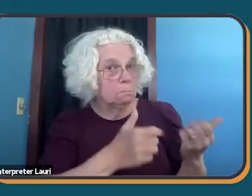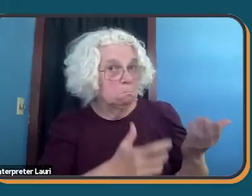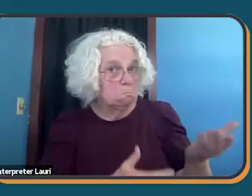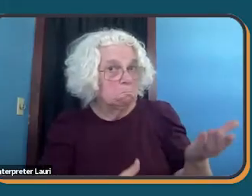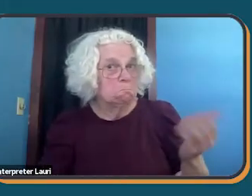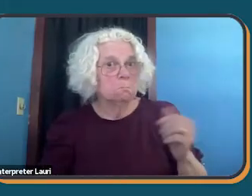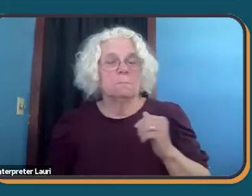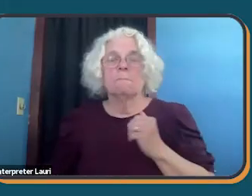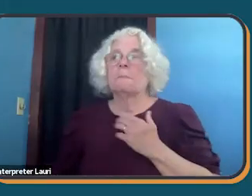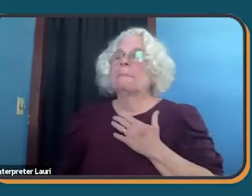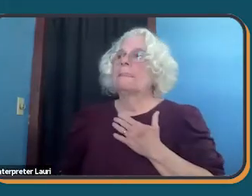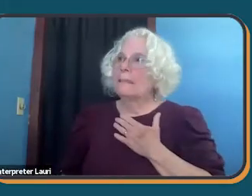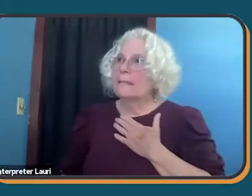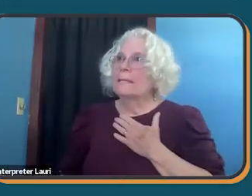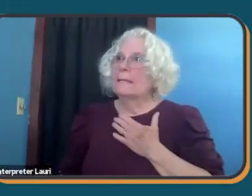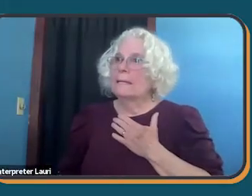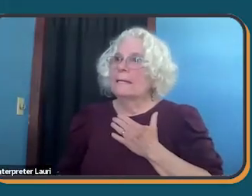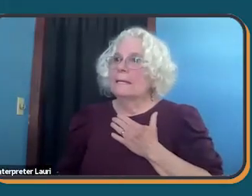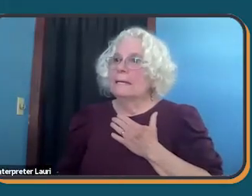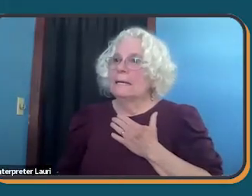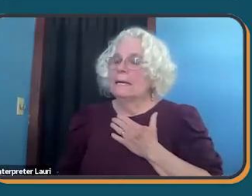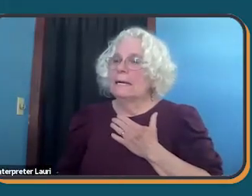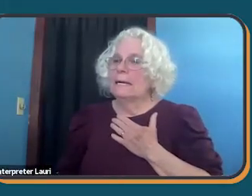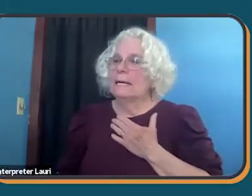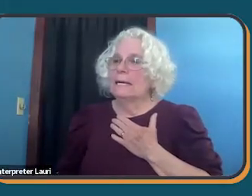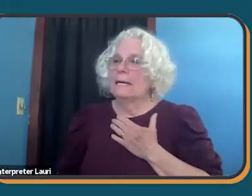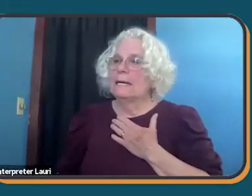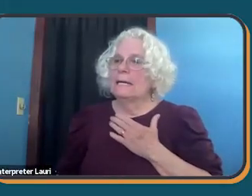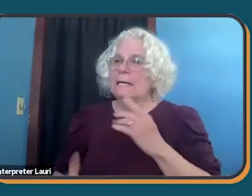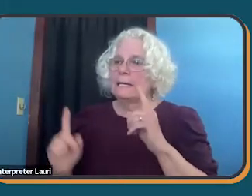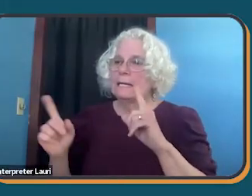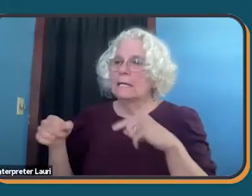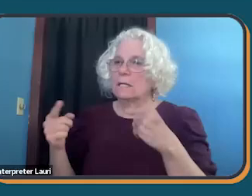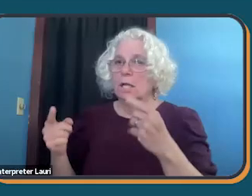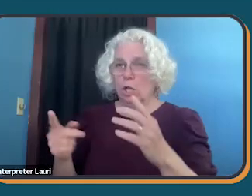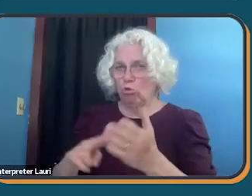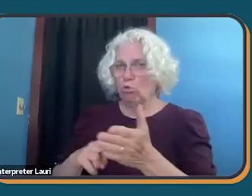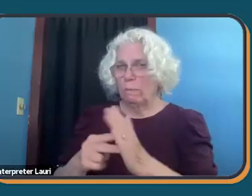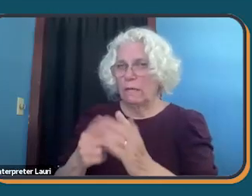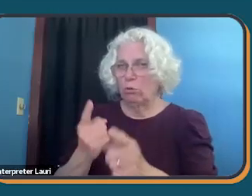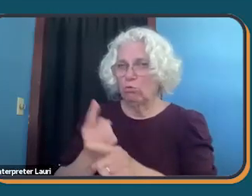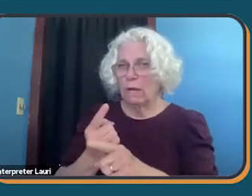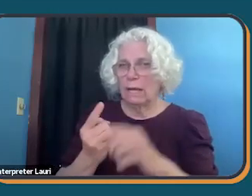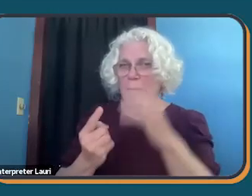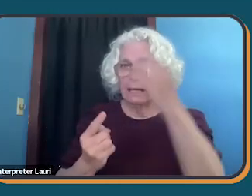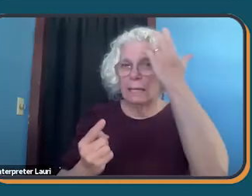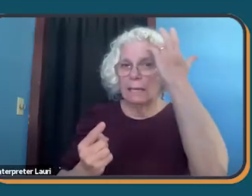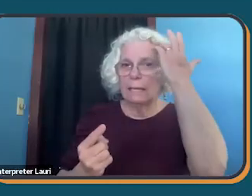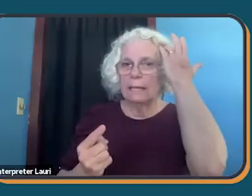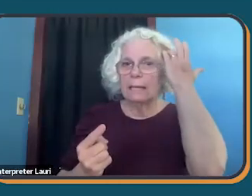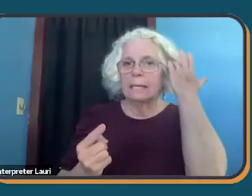Latisha Brown: Are we referring to before now or now?